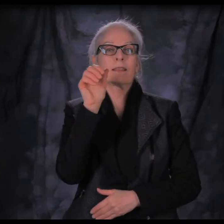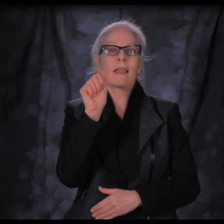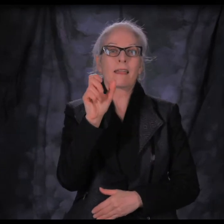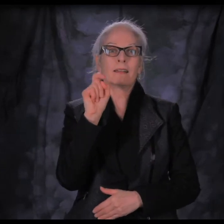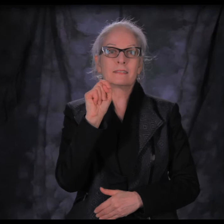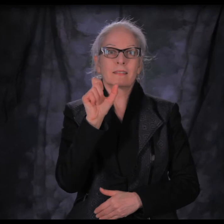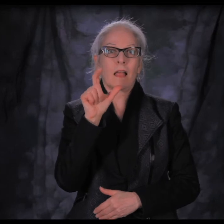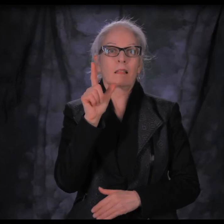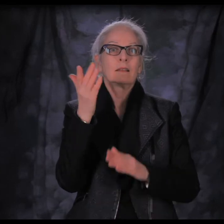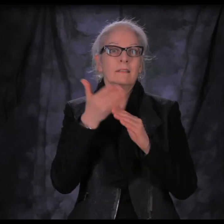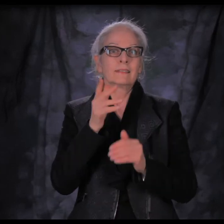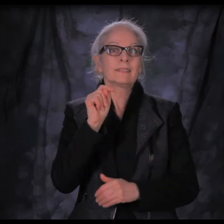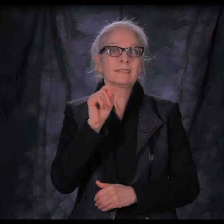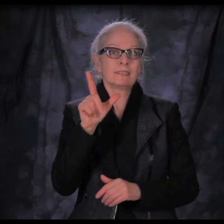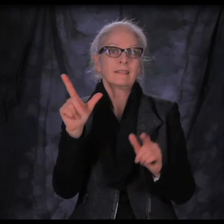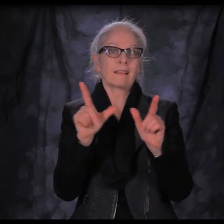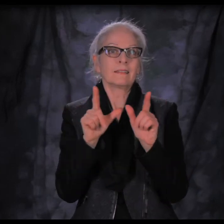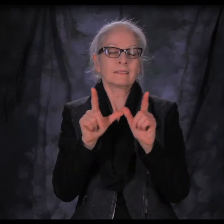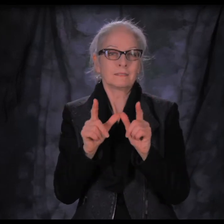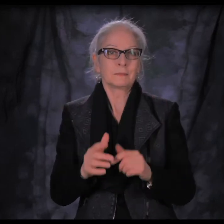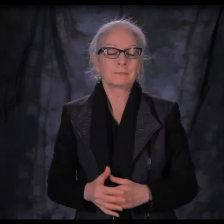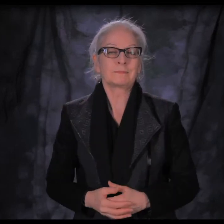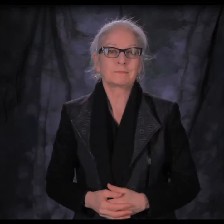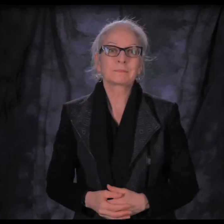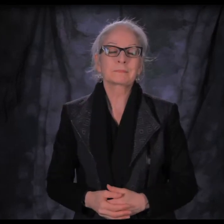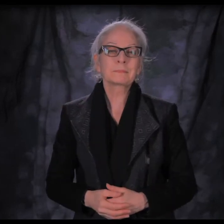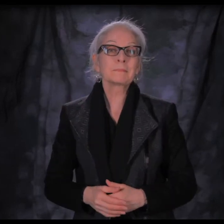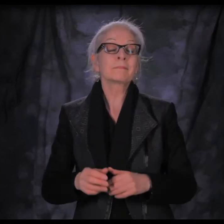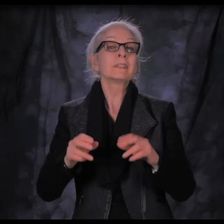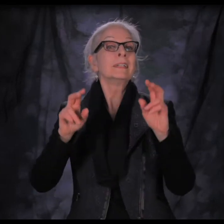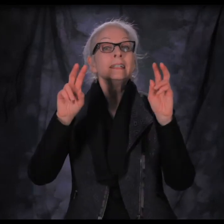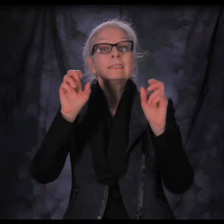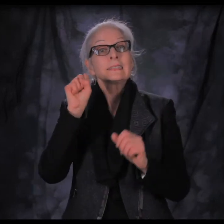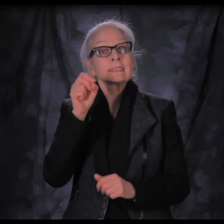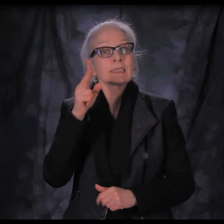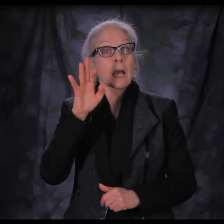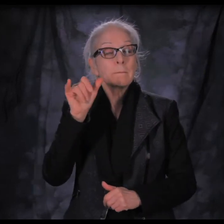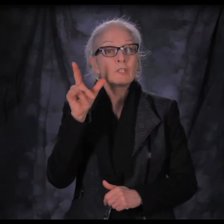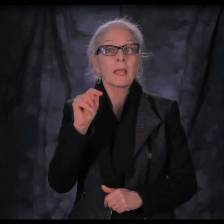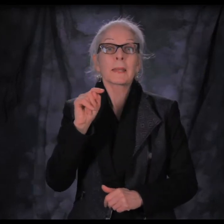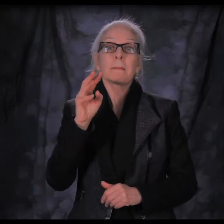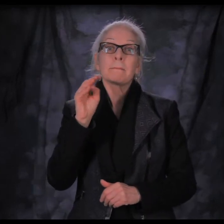the Foundations of Reading test.